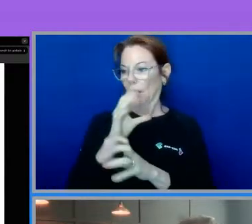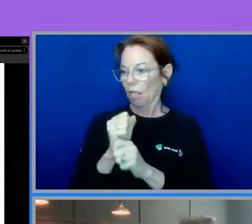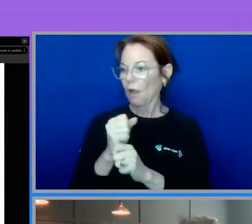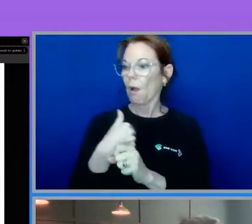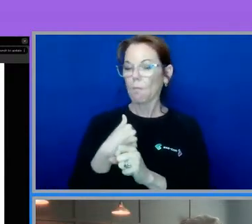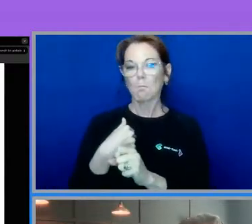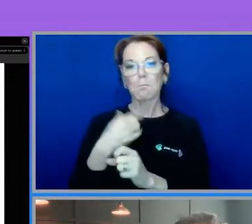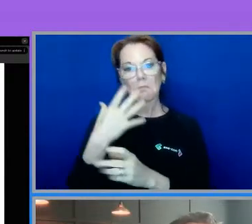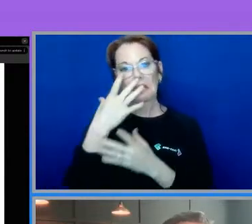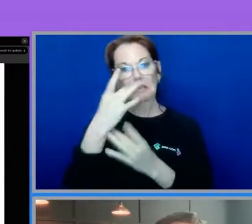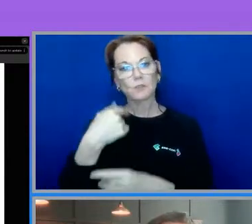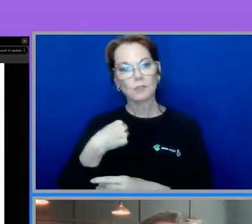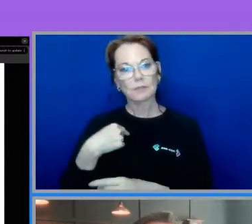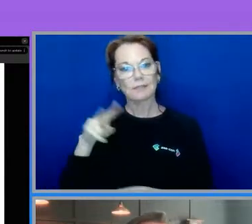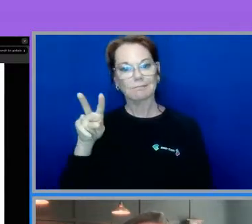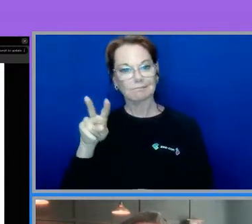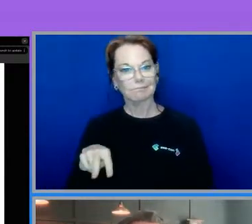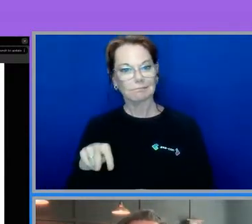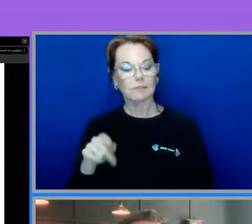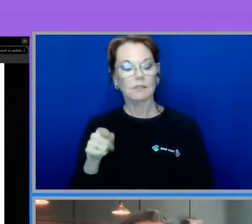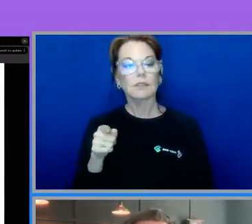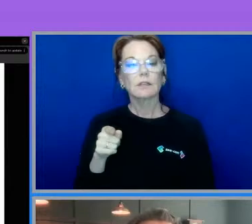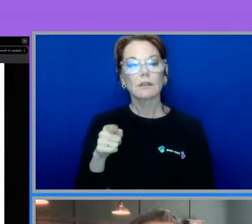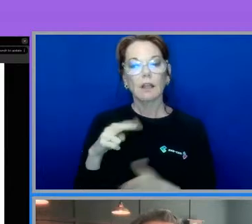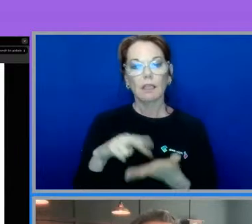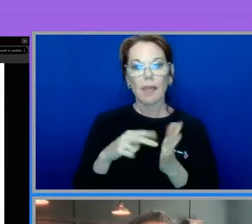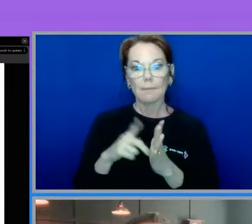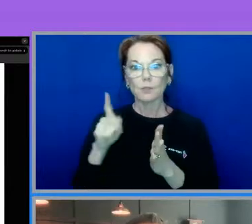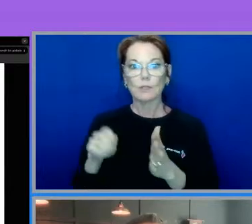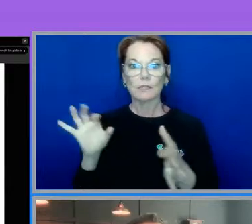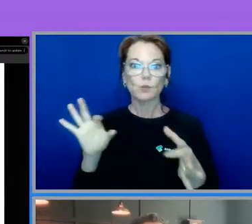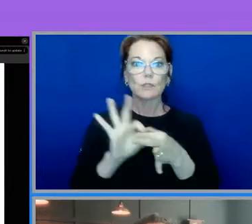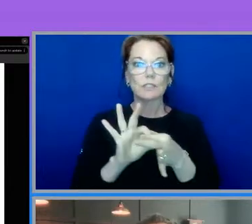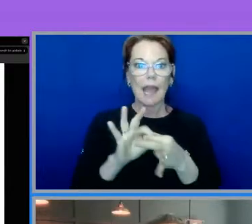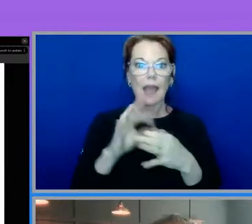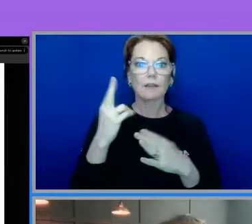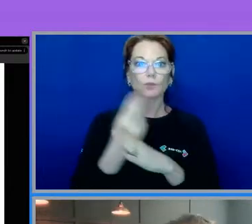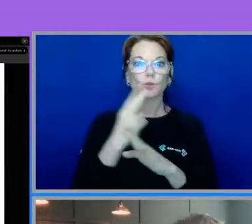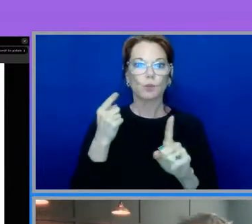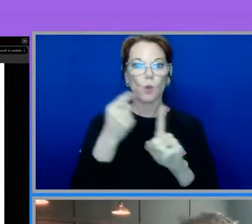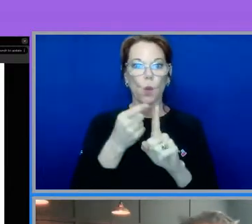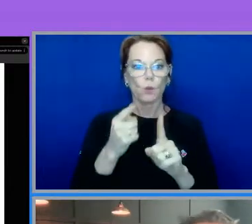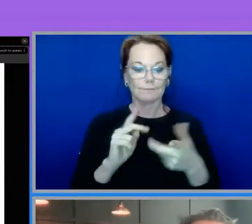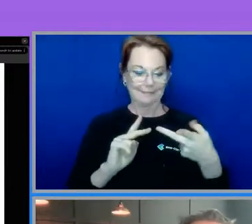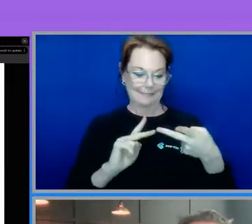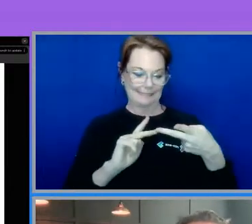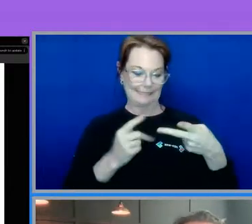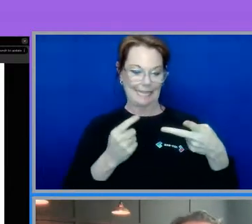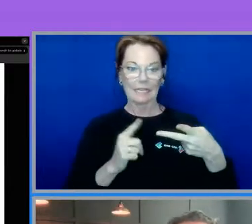interests them, right? So we're really trying to define that to attach to the user goal. Now the second question in our approach